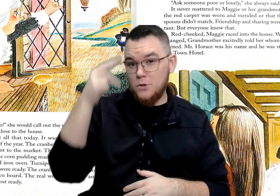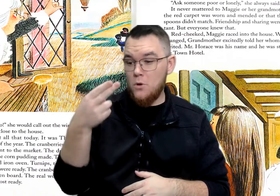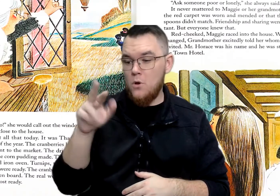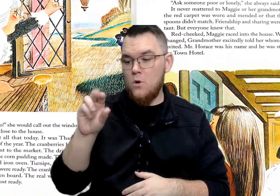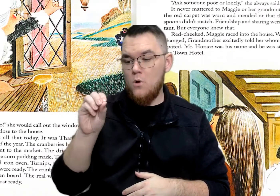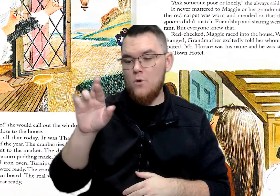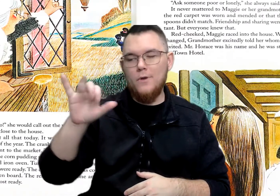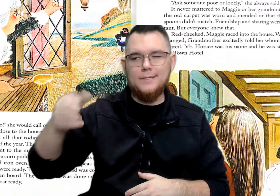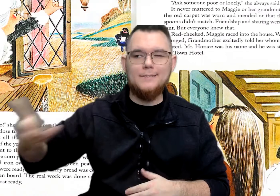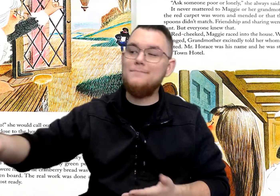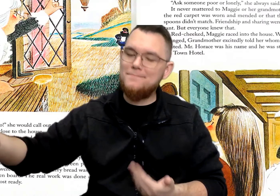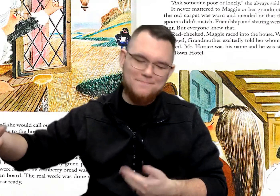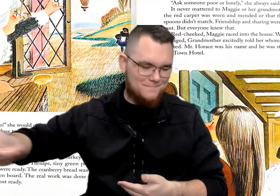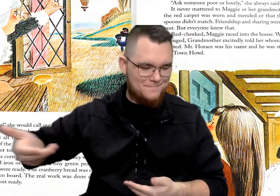dining room.